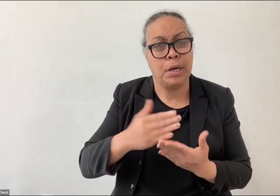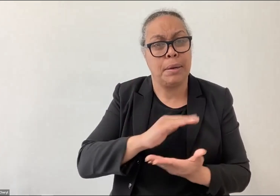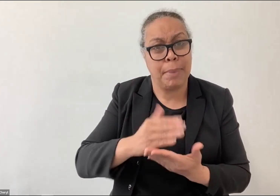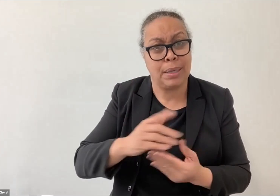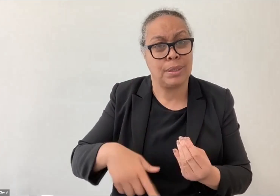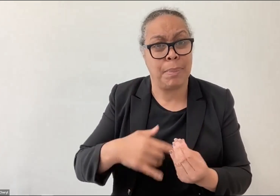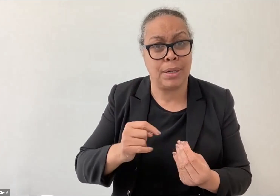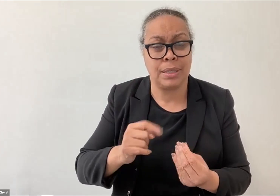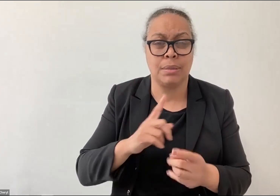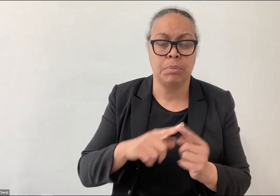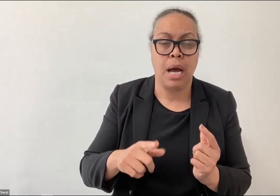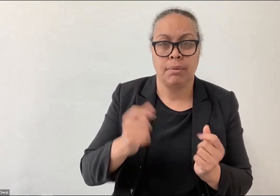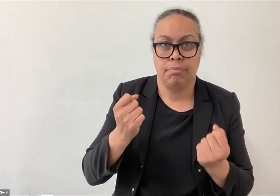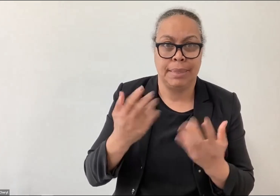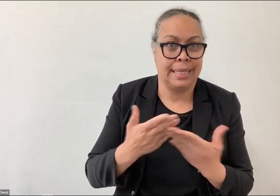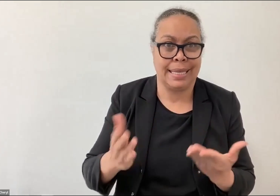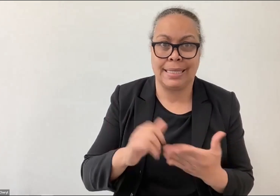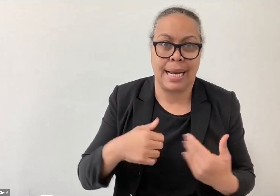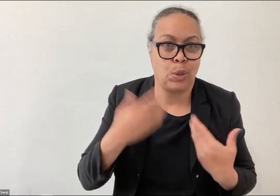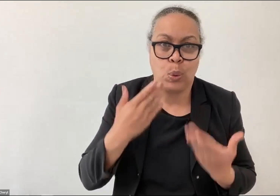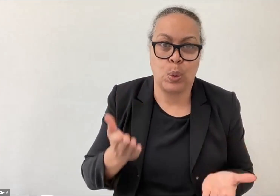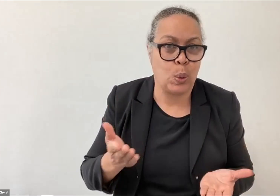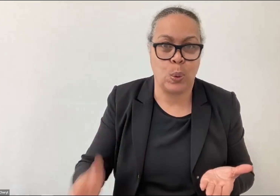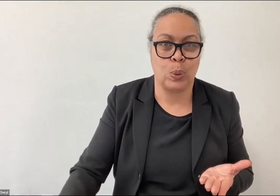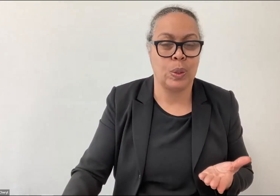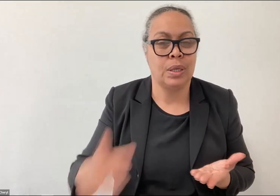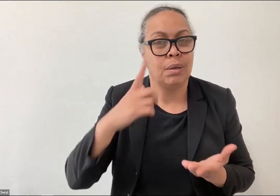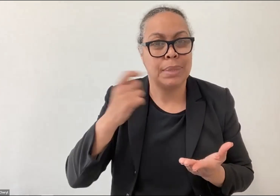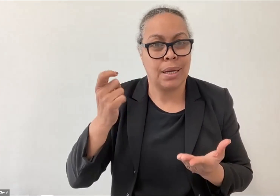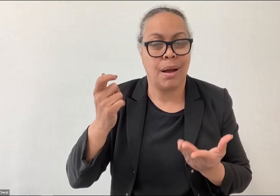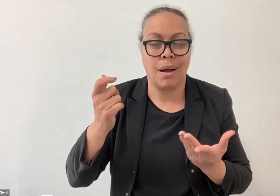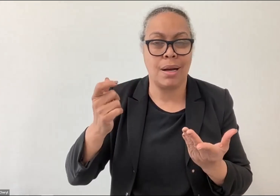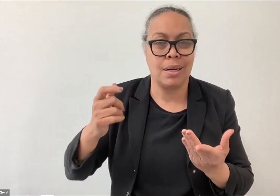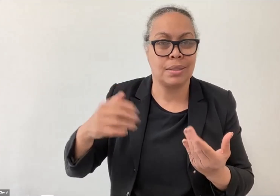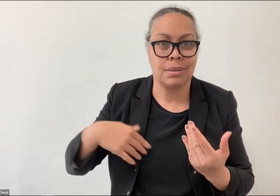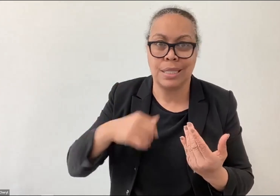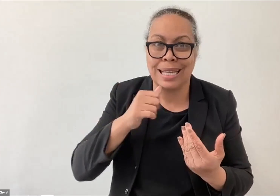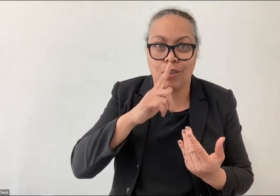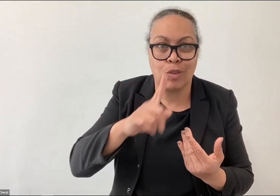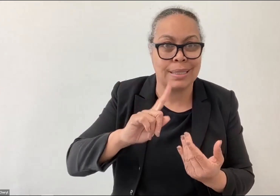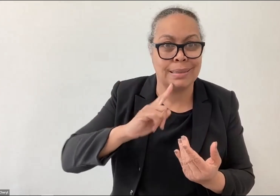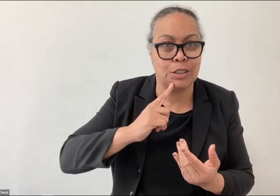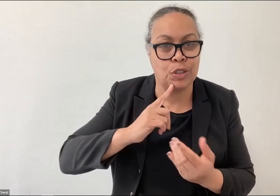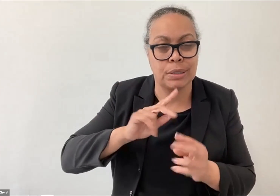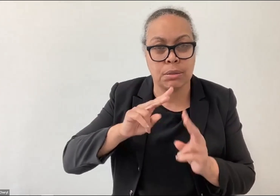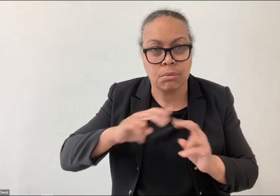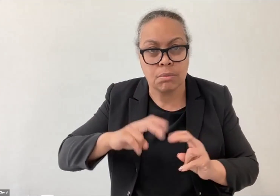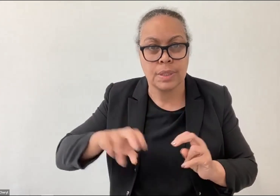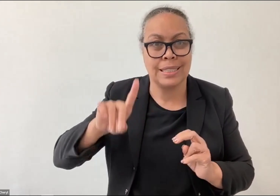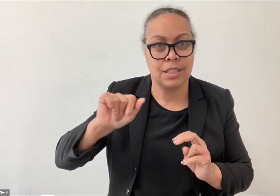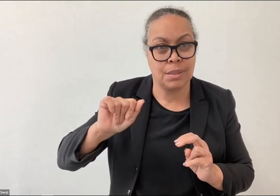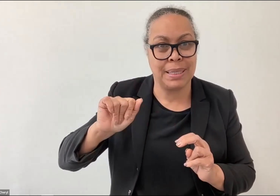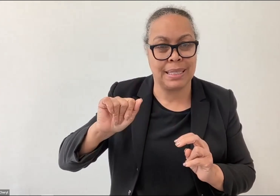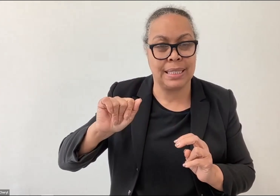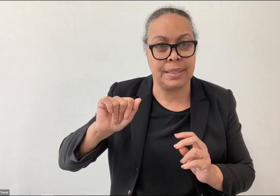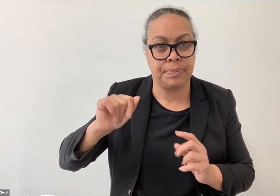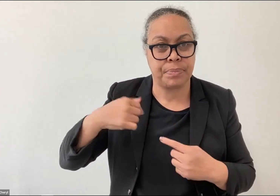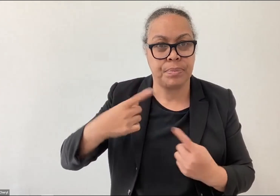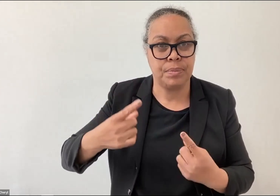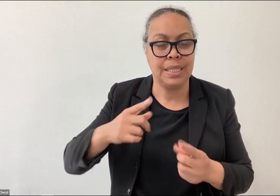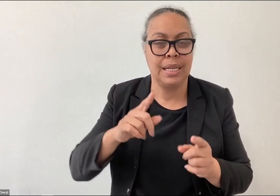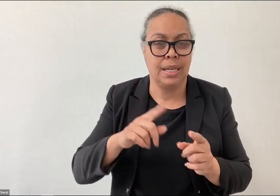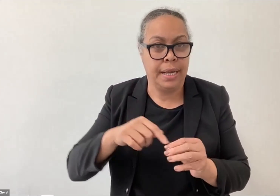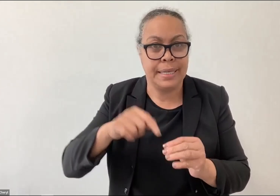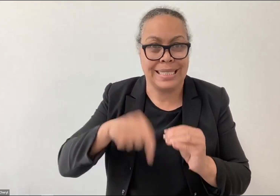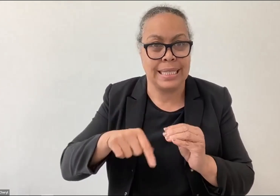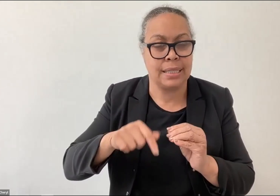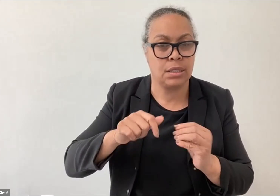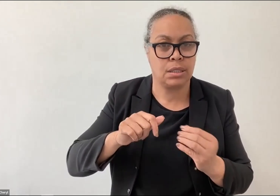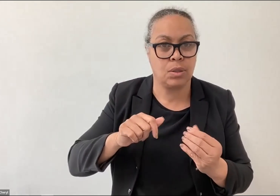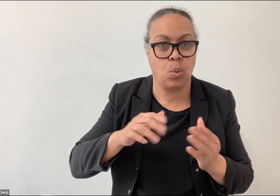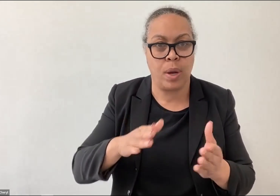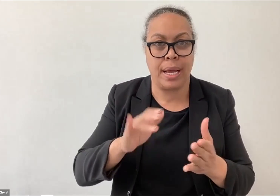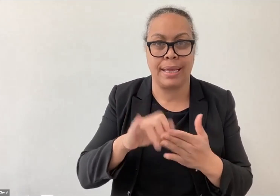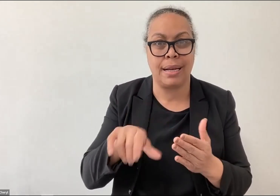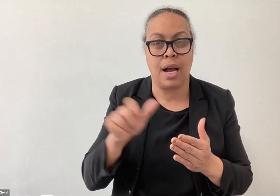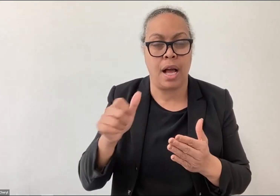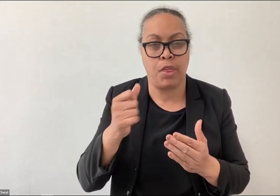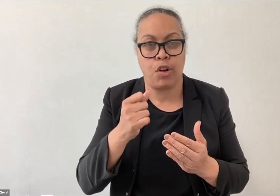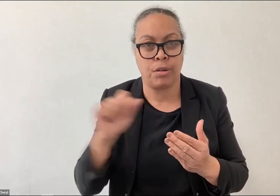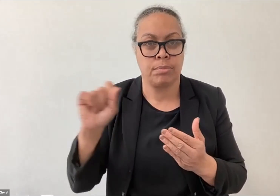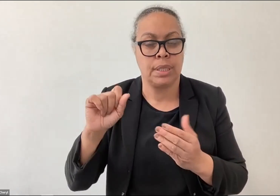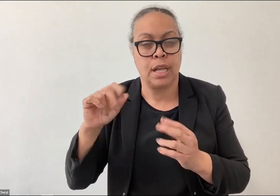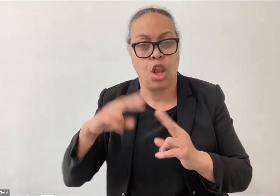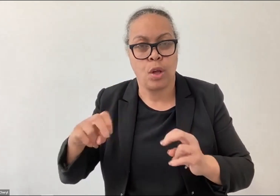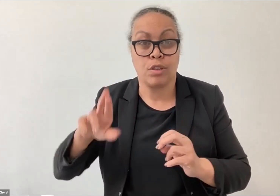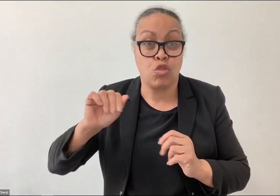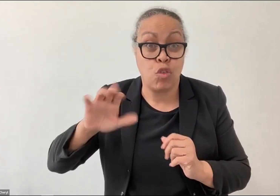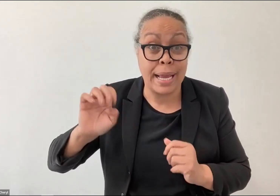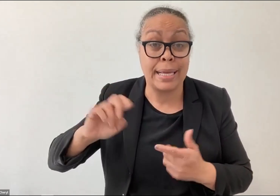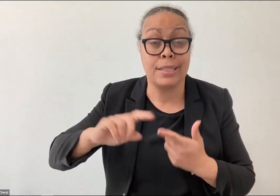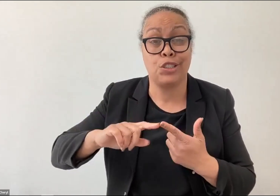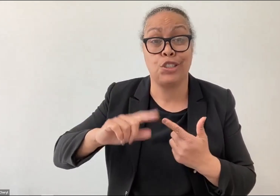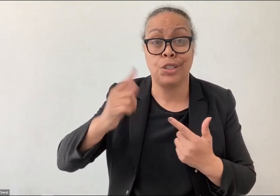I know there are many things I don't know because we haven't been really seriously looking at disability in in as intense away as other movements have looked at race and gender and religions.